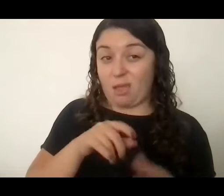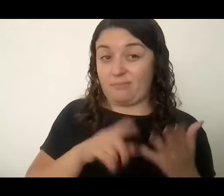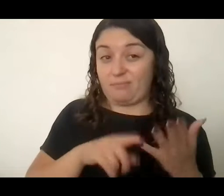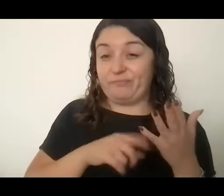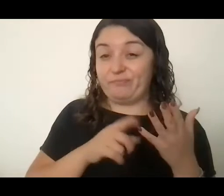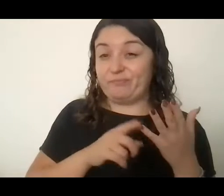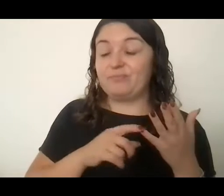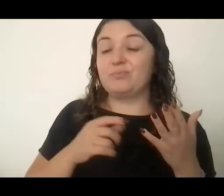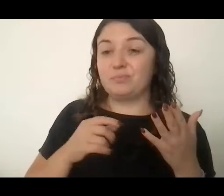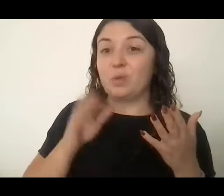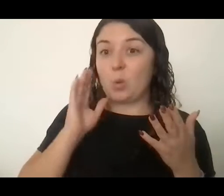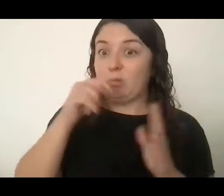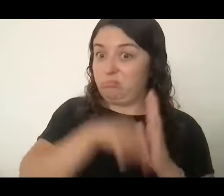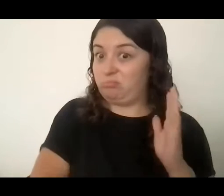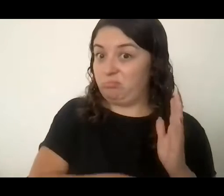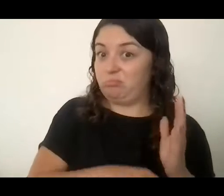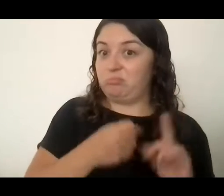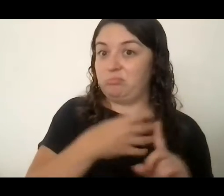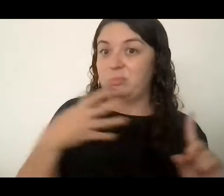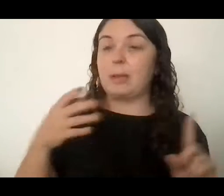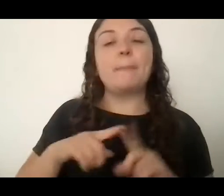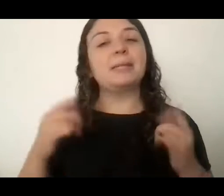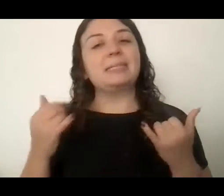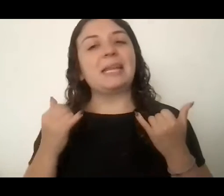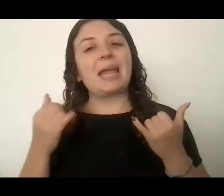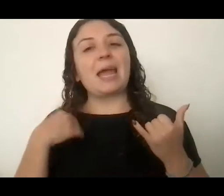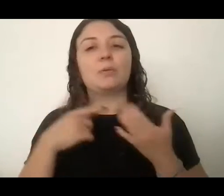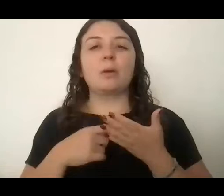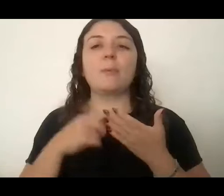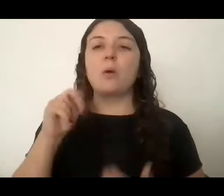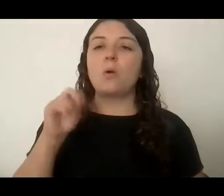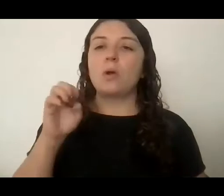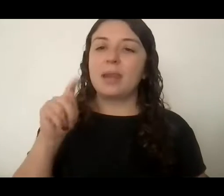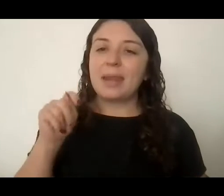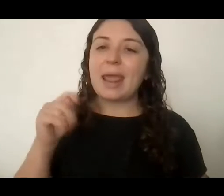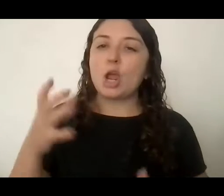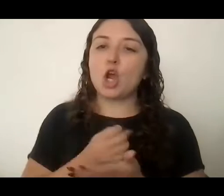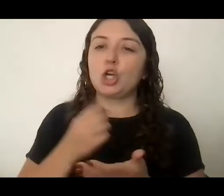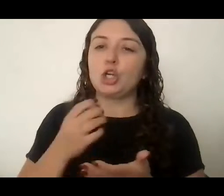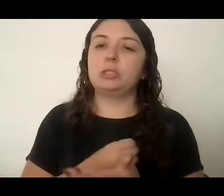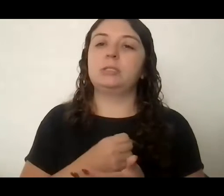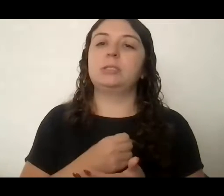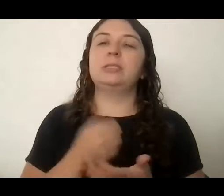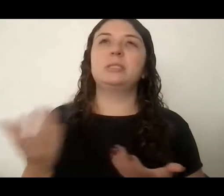time together when I am talking about net earnings from self employment and you think, oh, gosh,